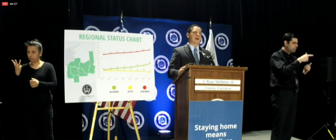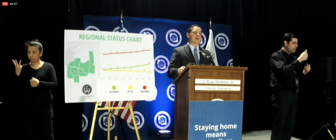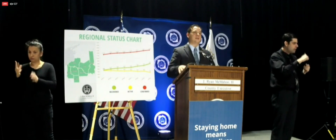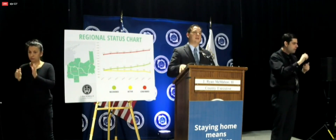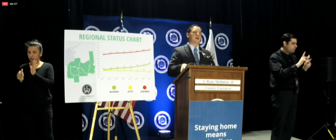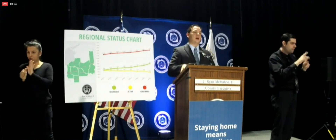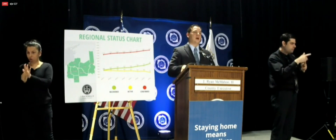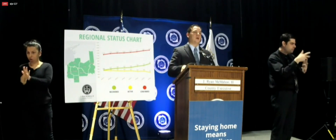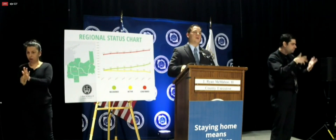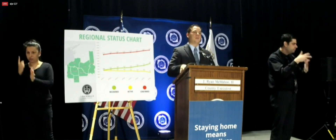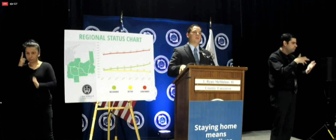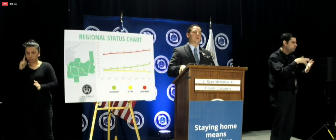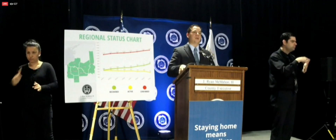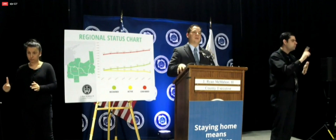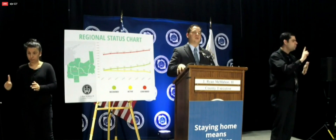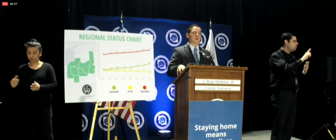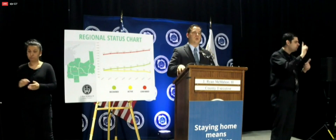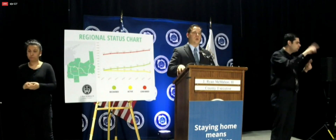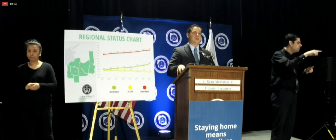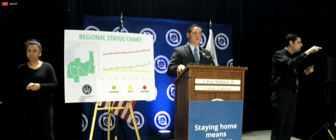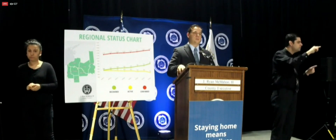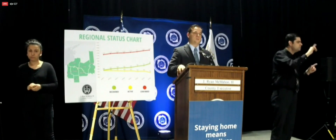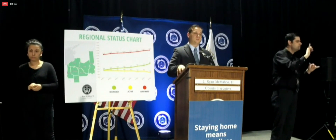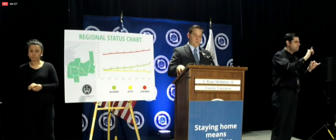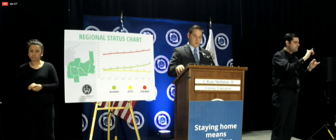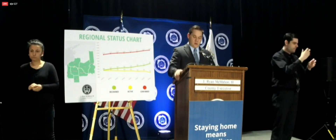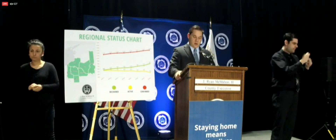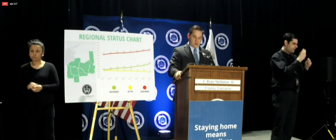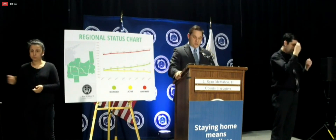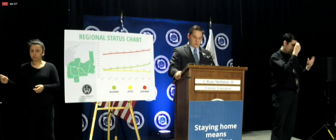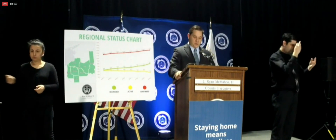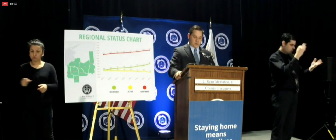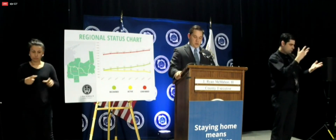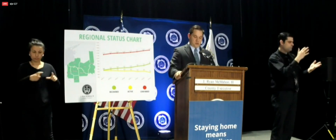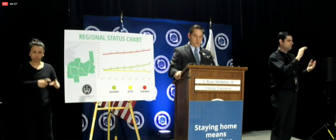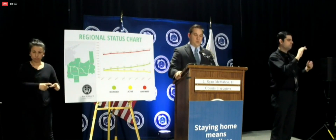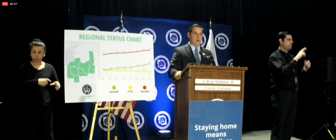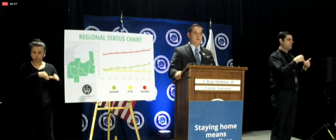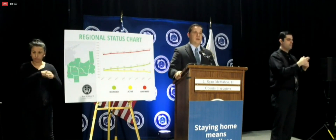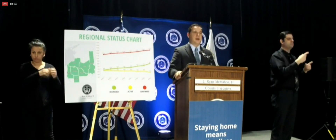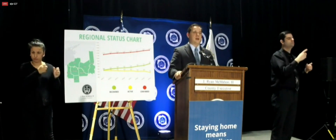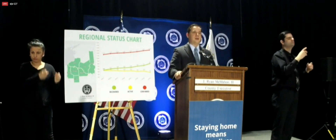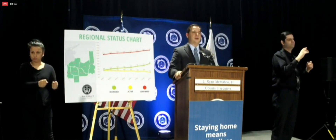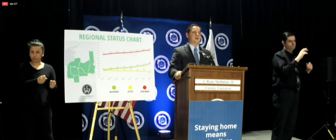HAD SYMPTOMS BUT, DAYS BEFORE. AT THAT POINT, WE REACH OUT TO ANY DIRECT CONTACTS, WE THEN PUT